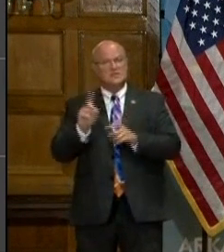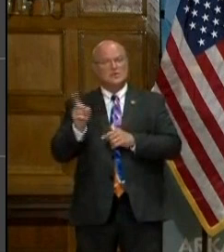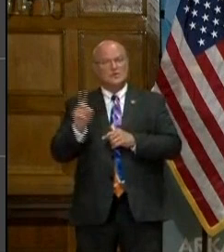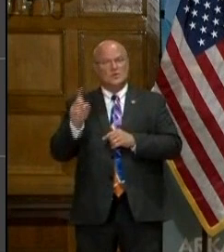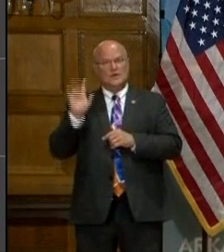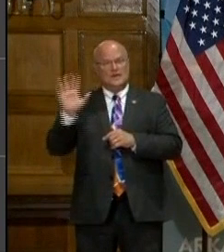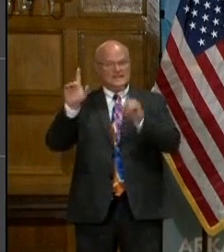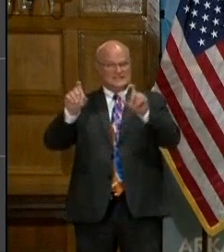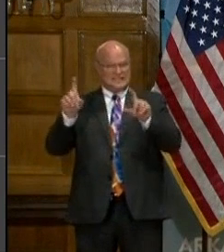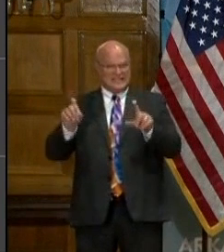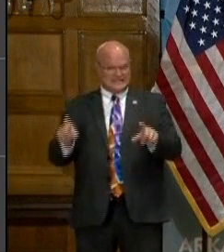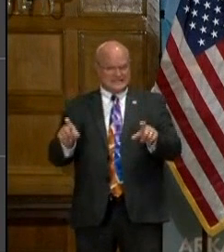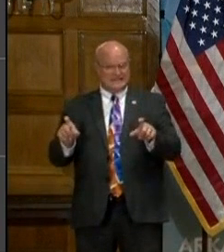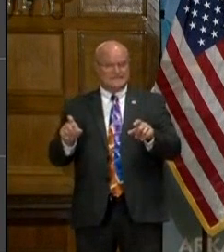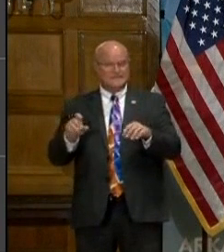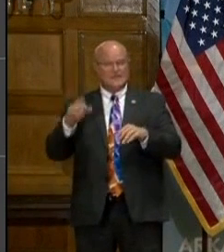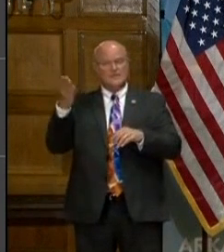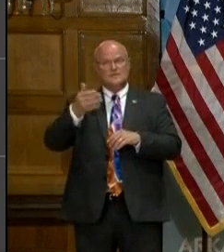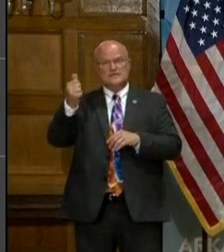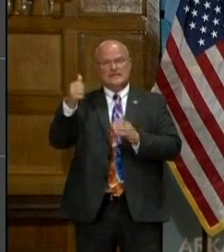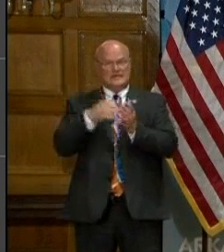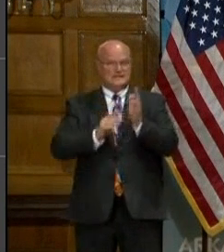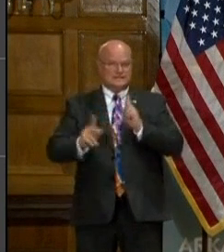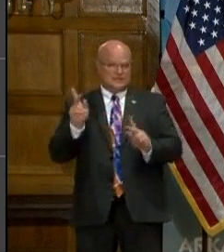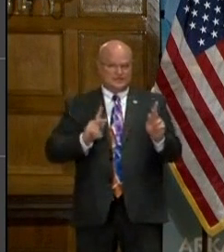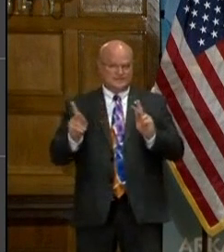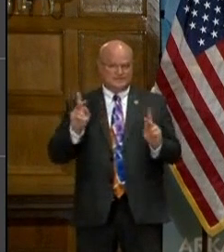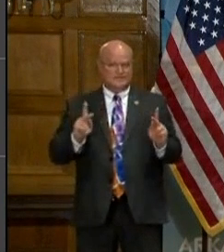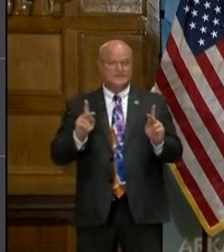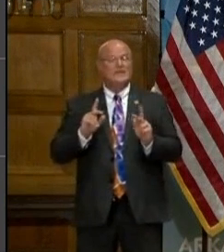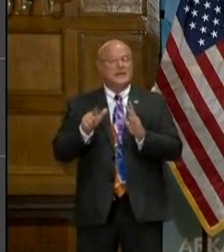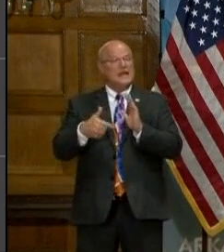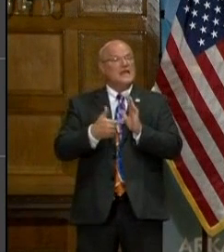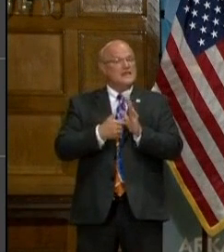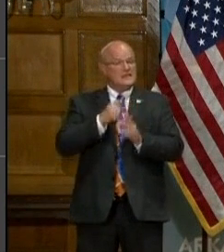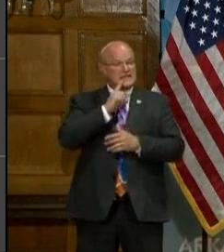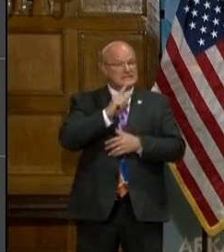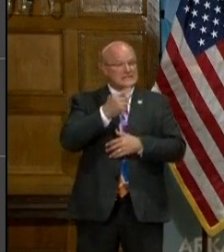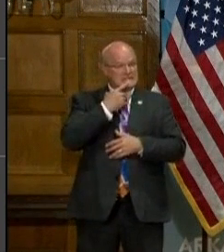ALABAMA, TEXAS, MISSOURI. WE DID GO AHEAD AND ADD KANSAS